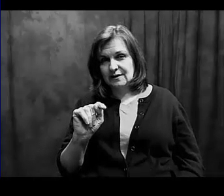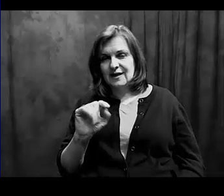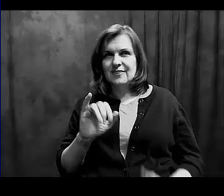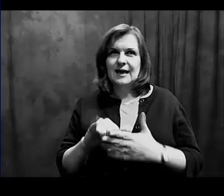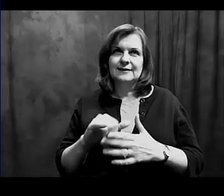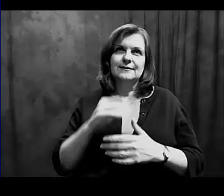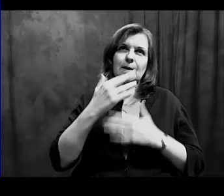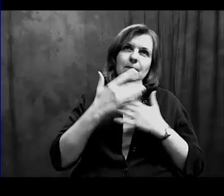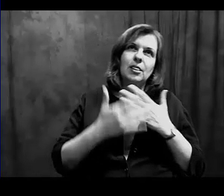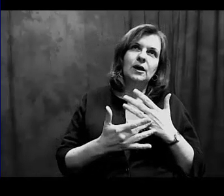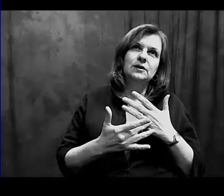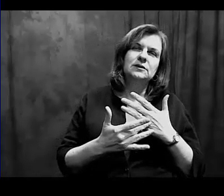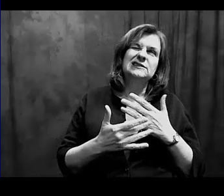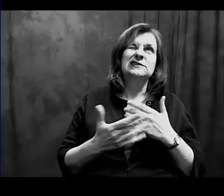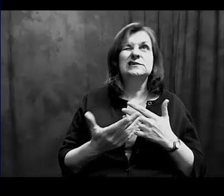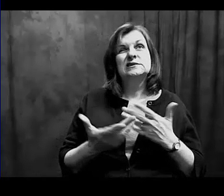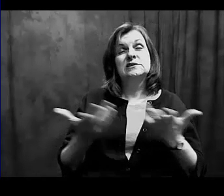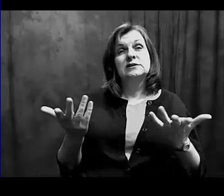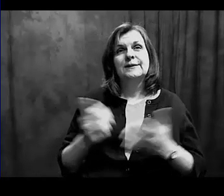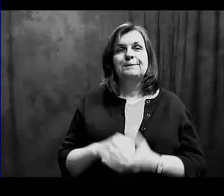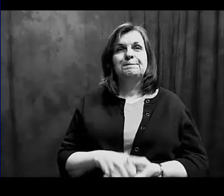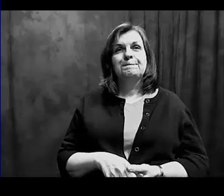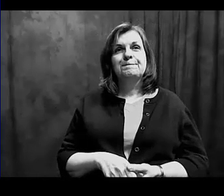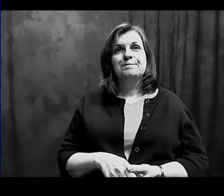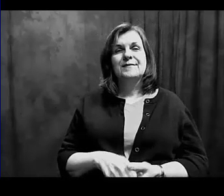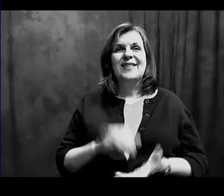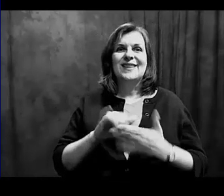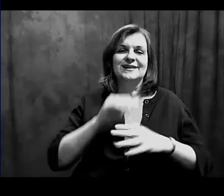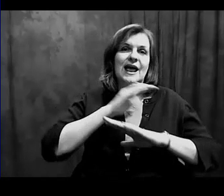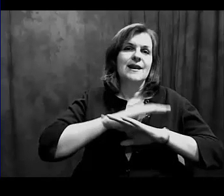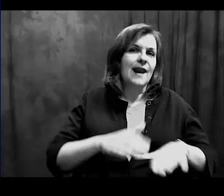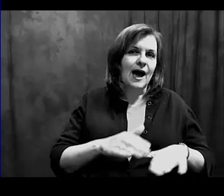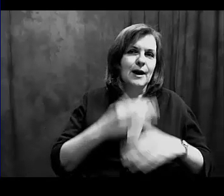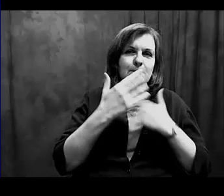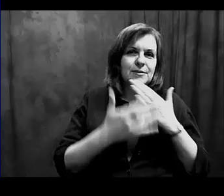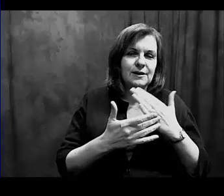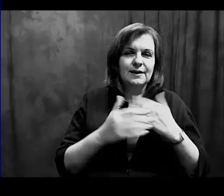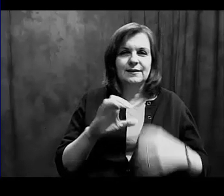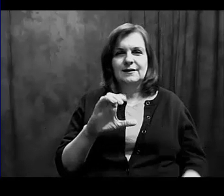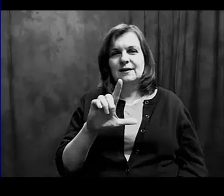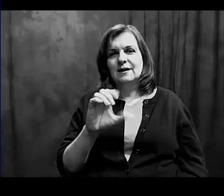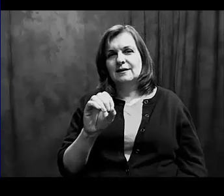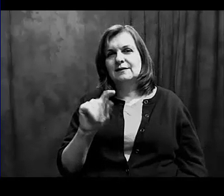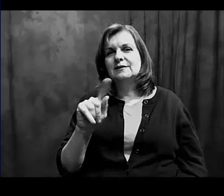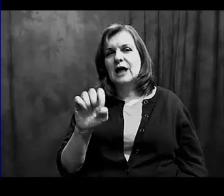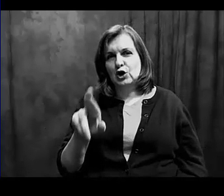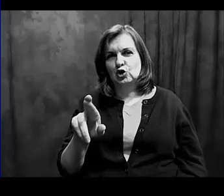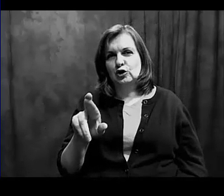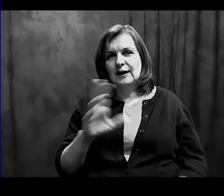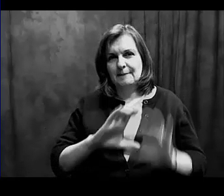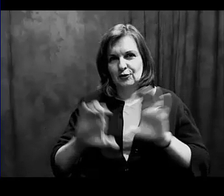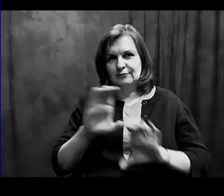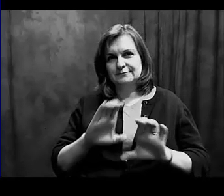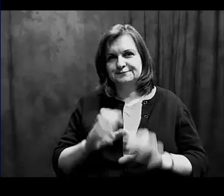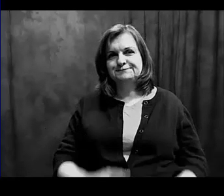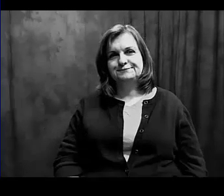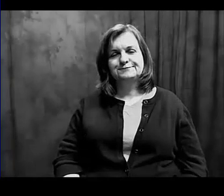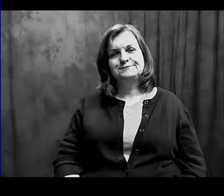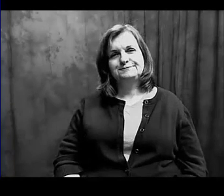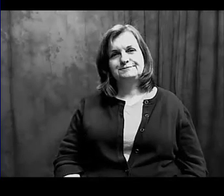it's a blood let's say "it's a not blood clotter"! right